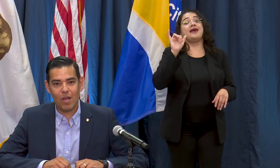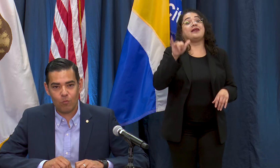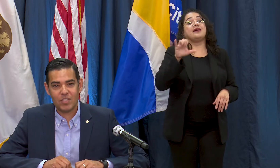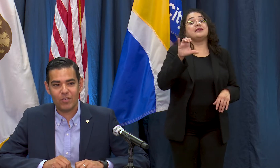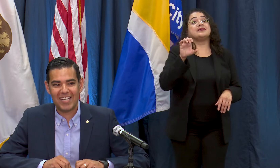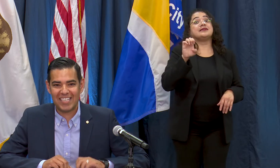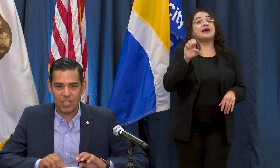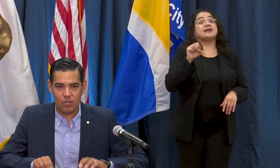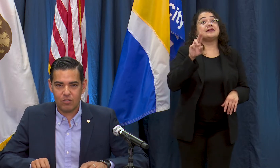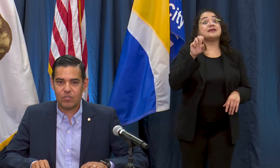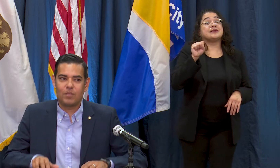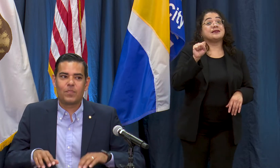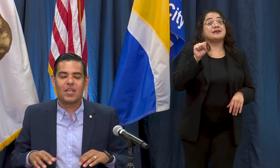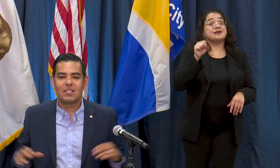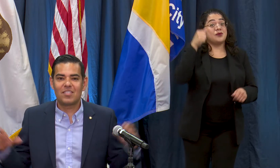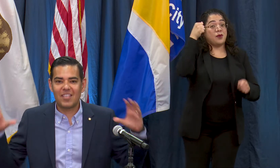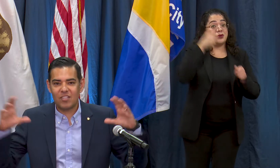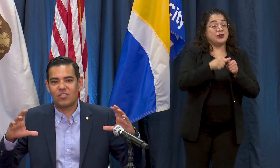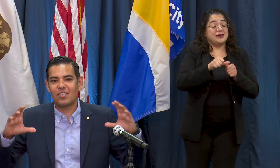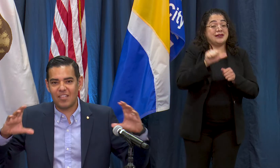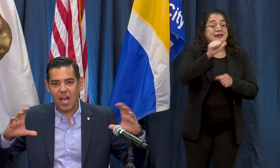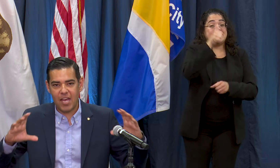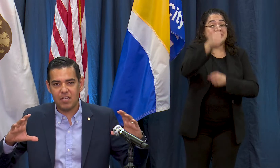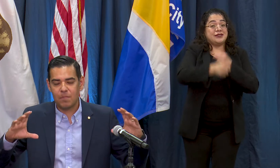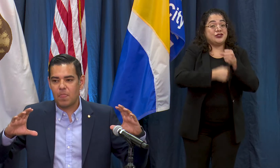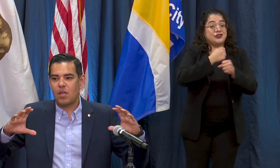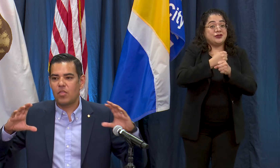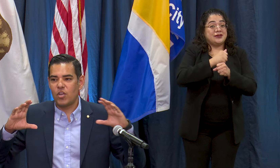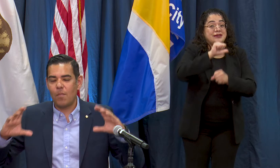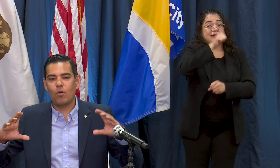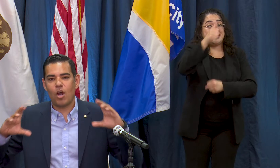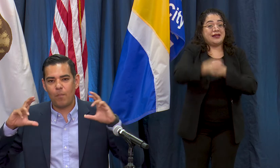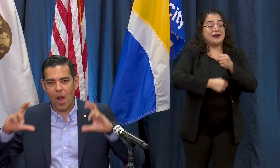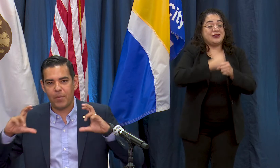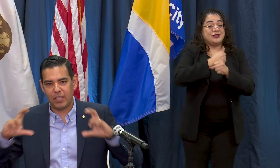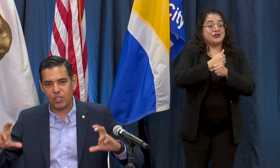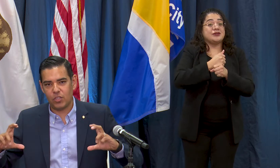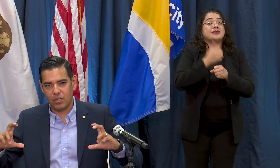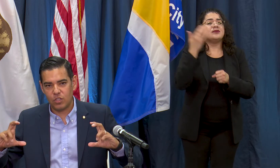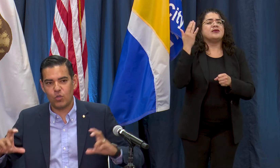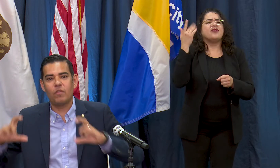once every 10 years sets aside the number and our population to the